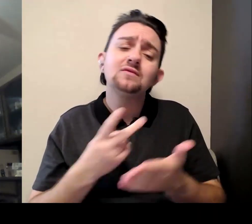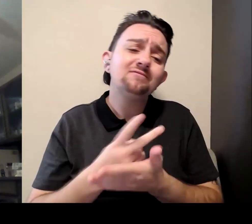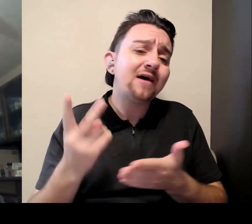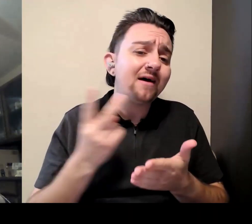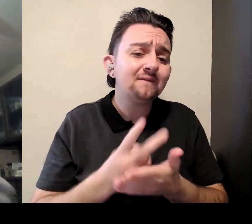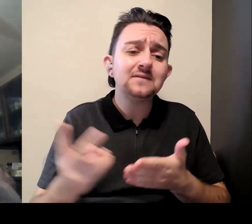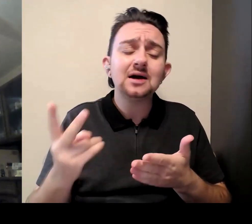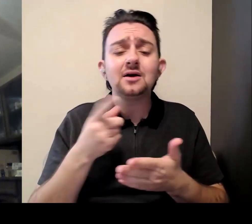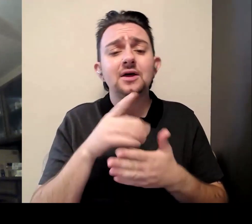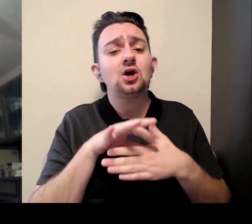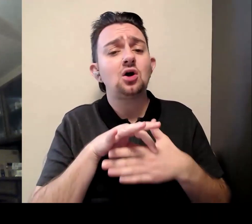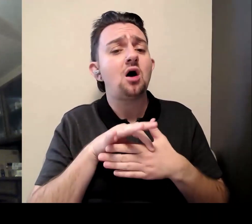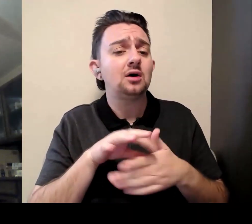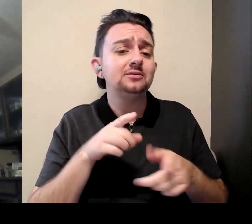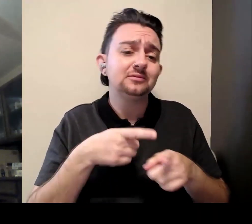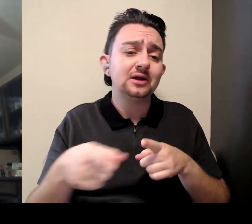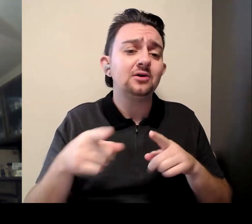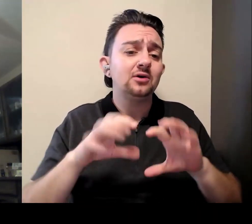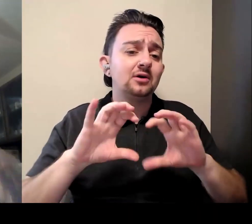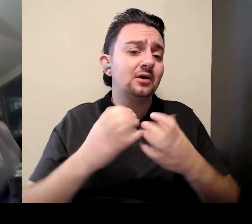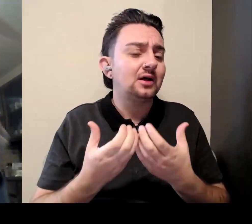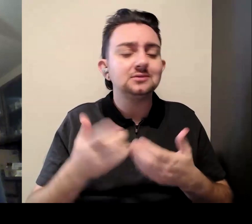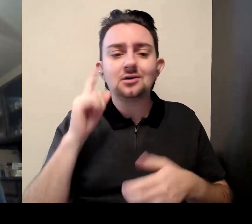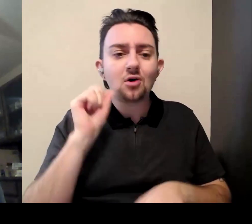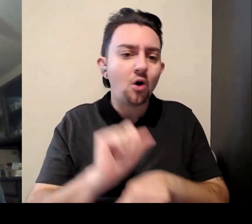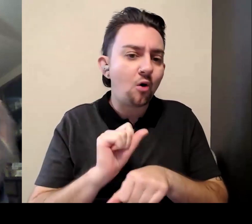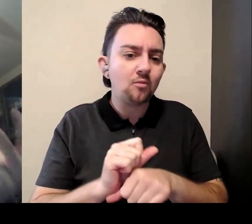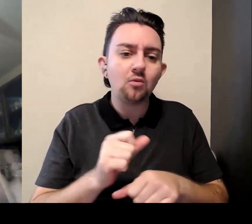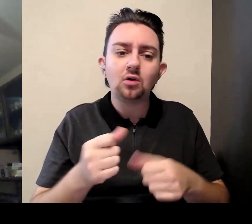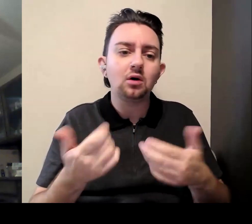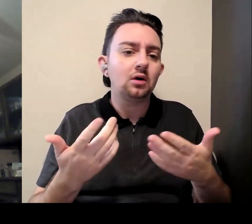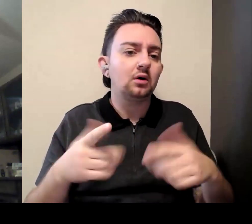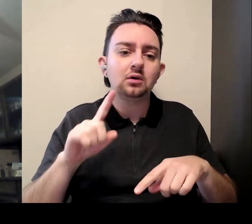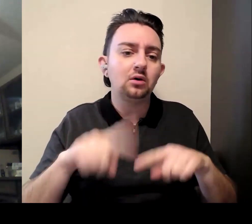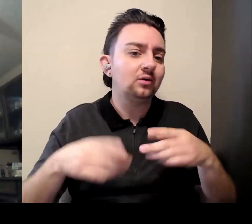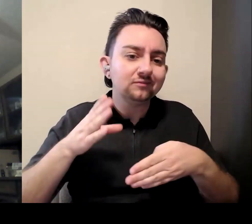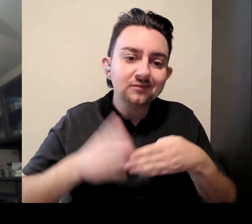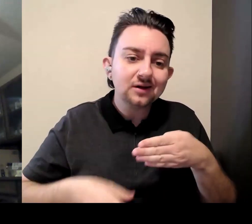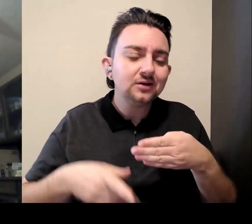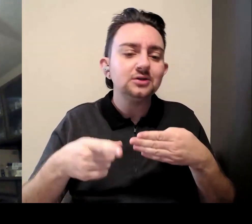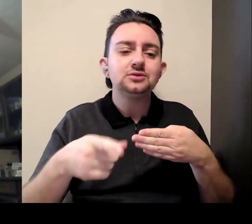They couldn't get the homework done. They couldn't get decent scores on tests.